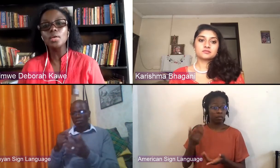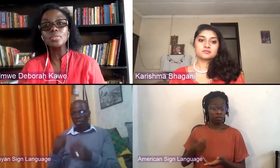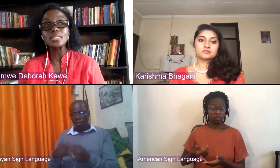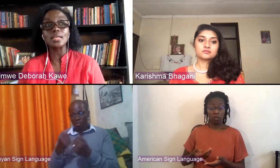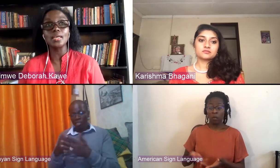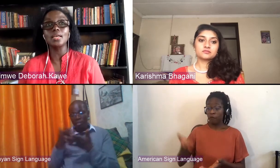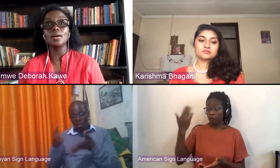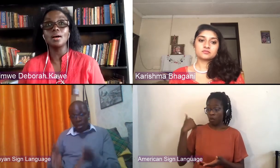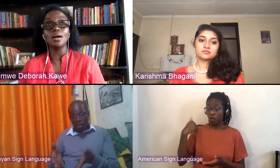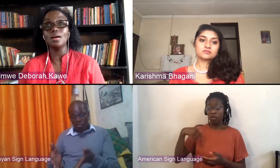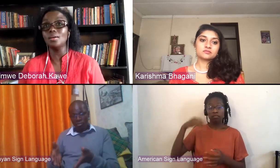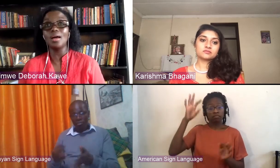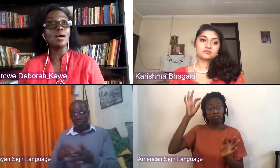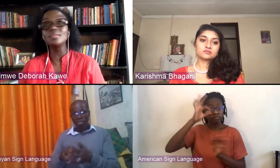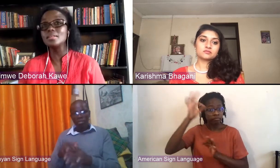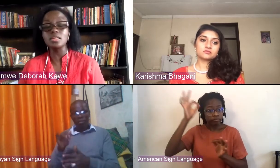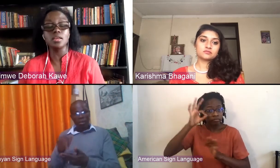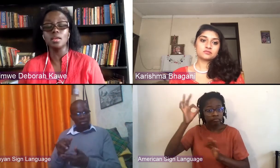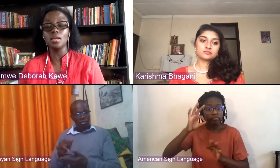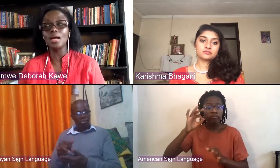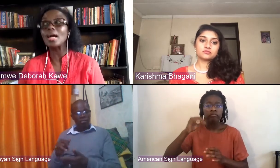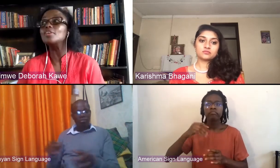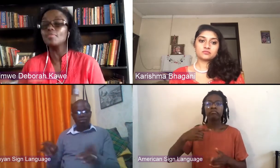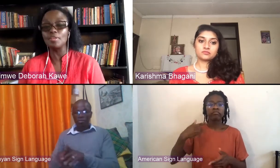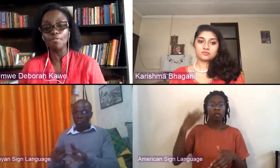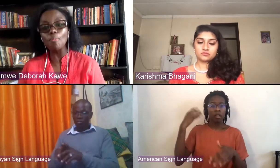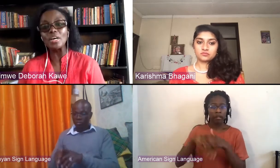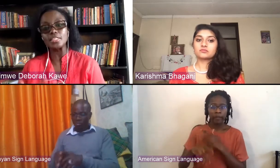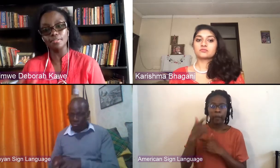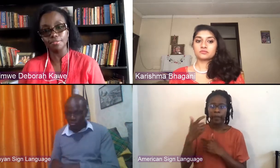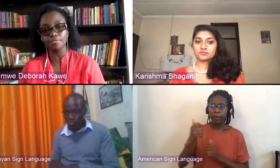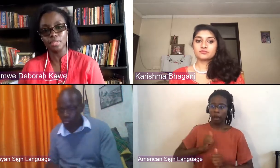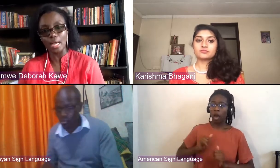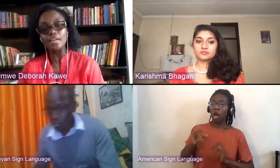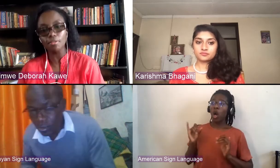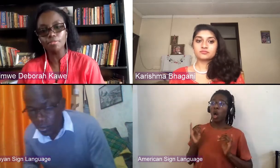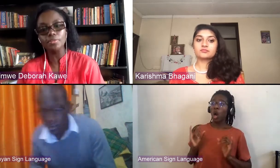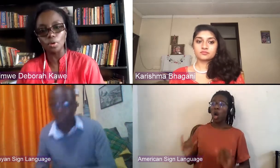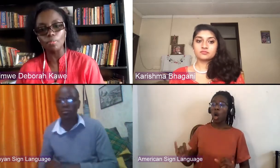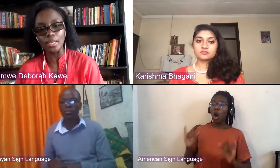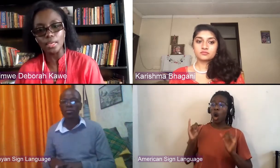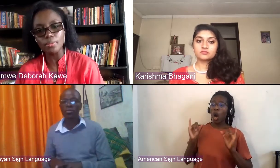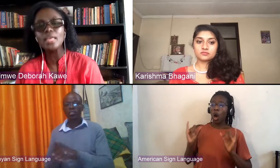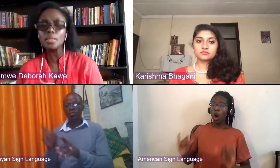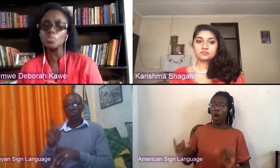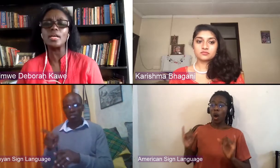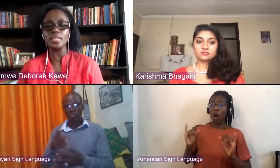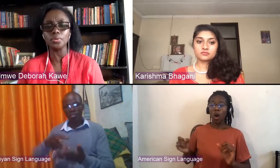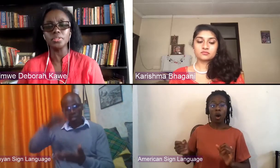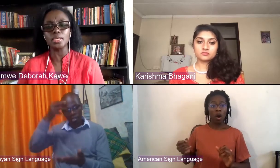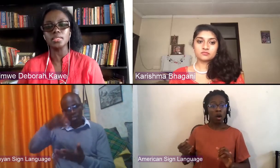it was like a kind of informative kind of, you know play. Then we had an audience